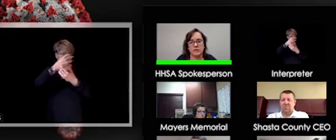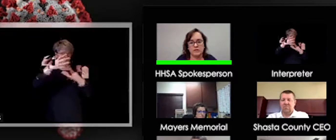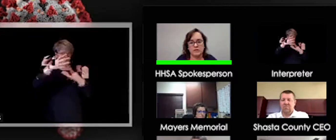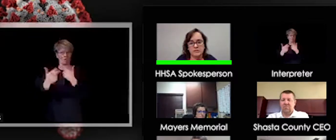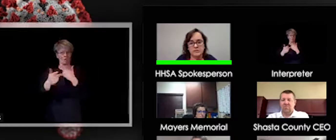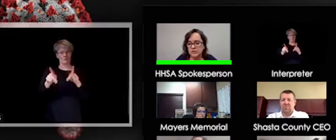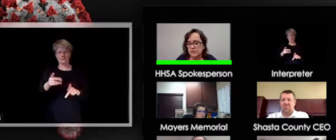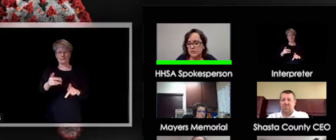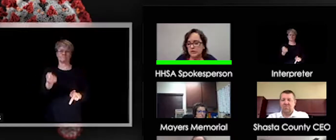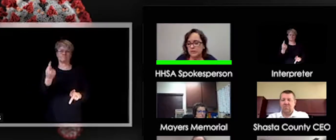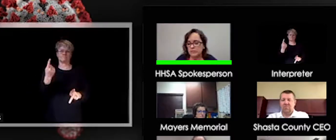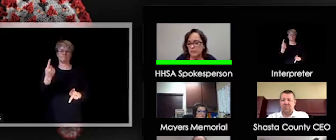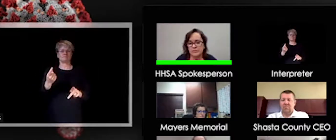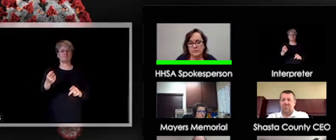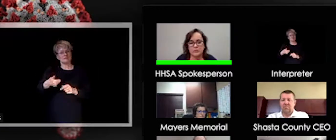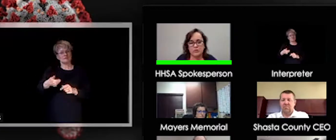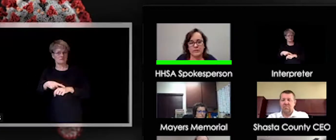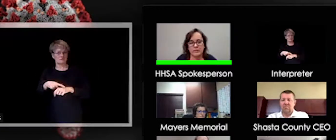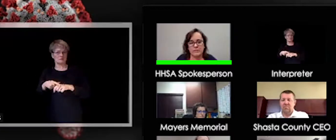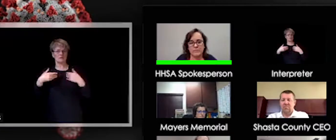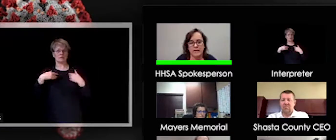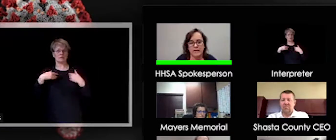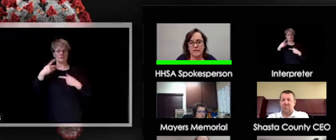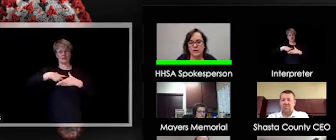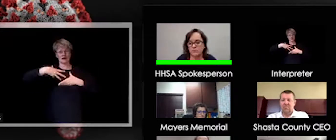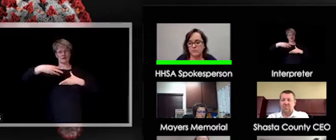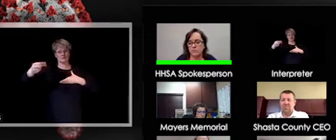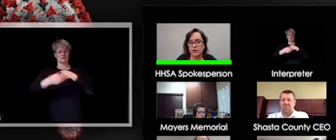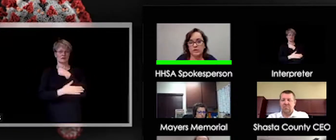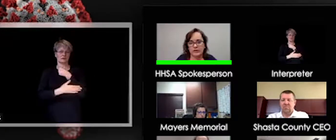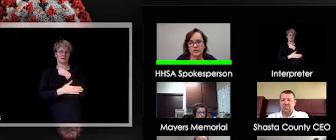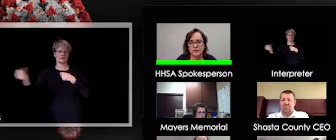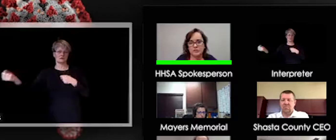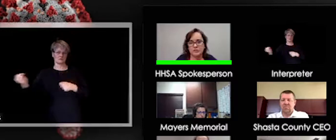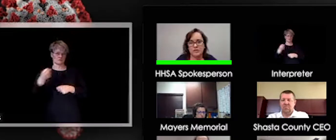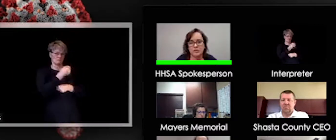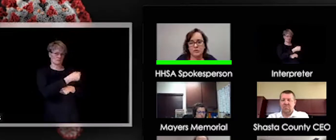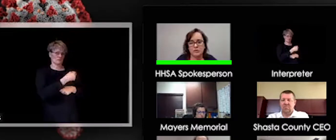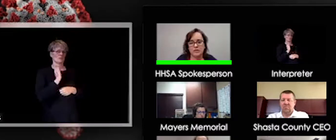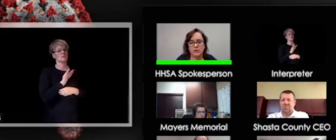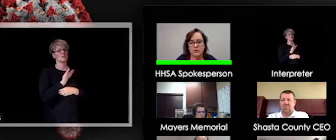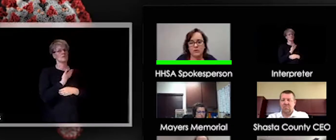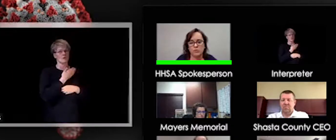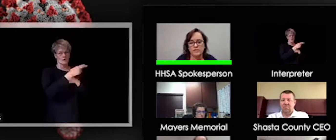our hospitals. So, those numbers will hopefully make it more clear to the community about